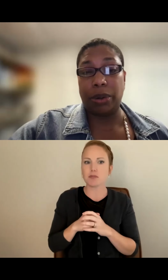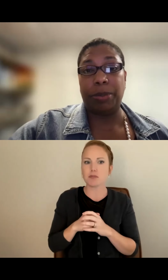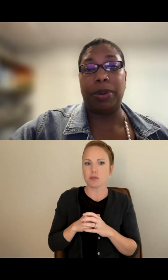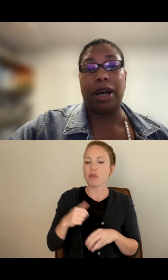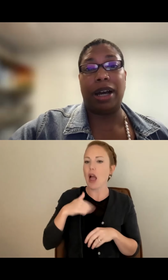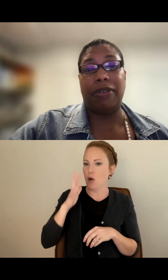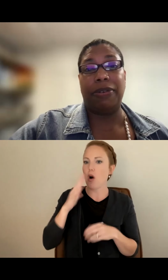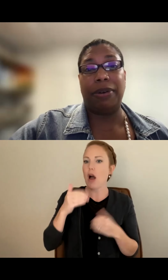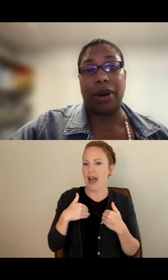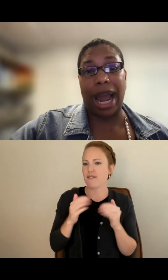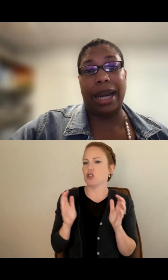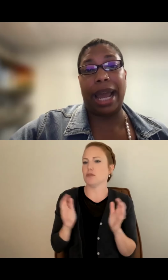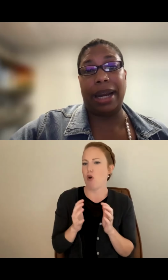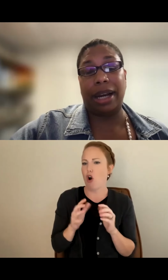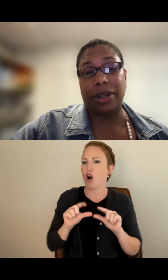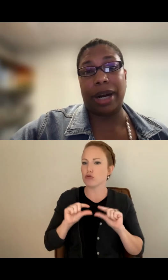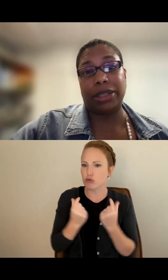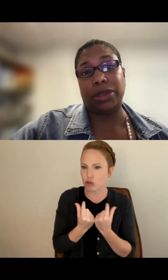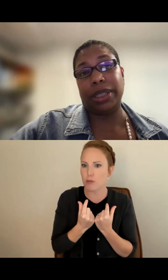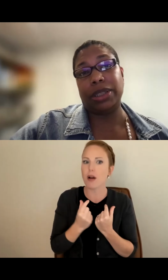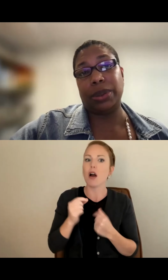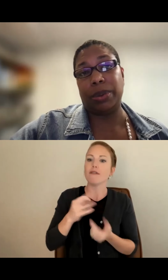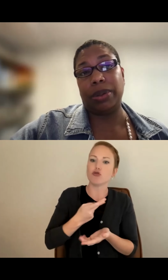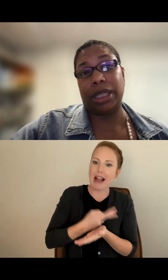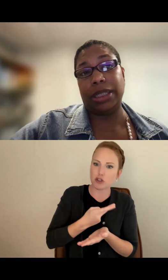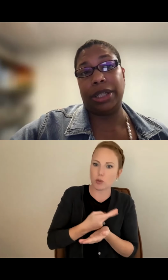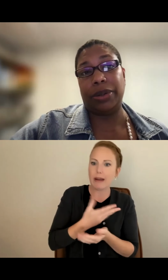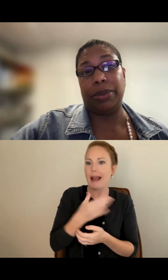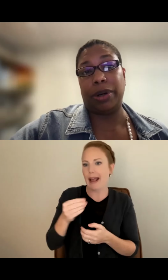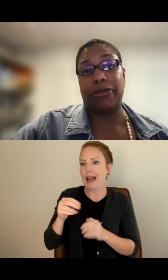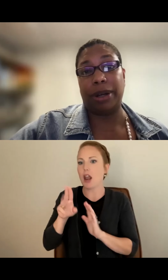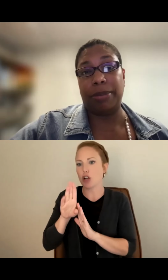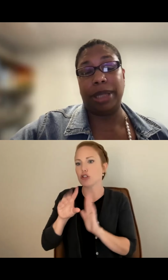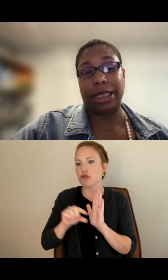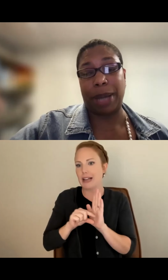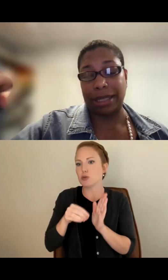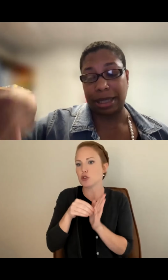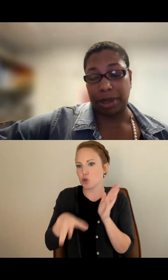group of grad and undergrad students who will continue the work from this past summer.